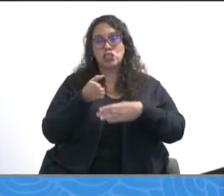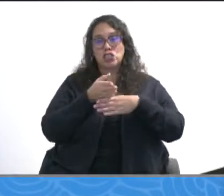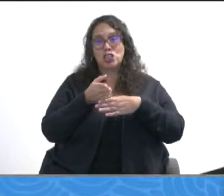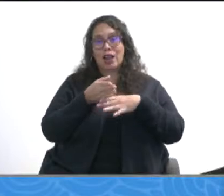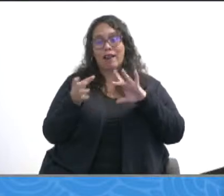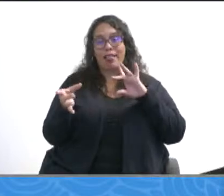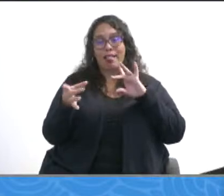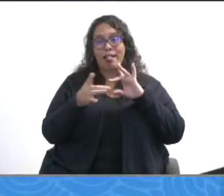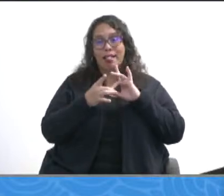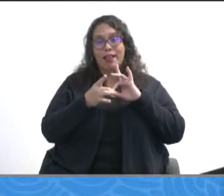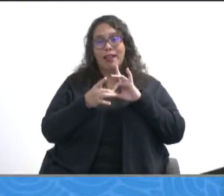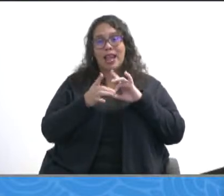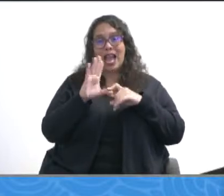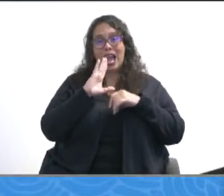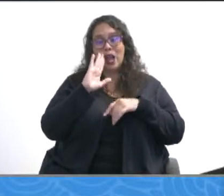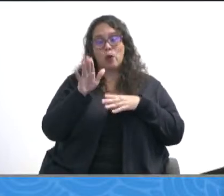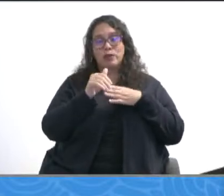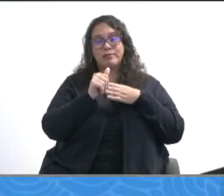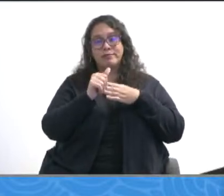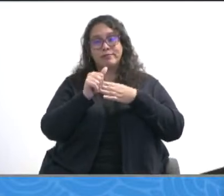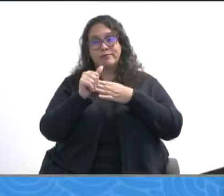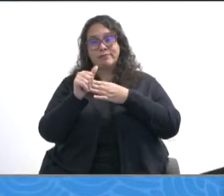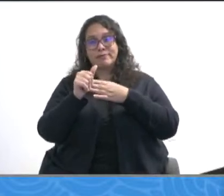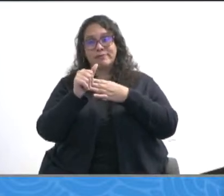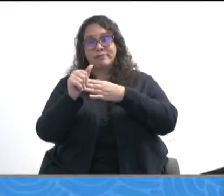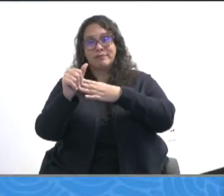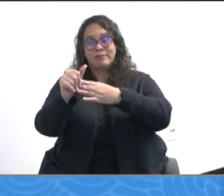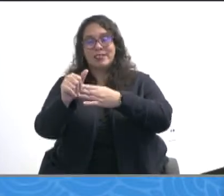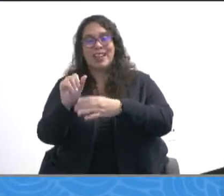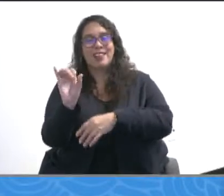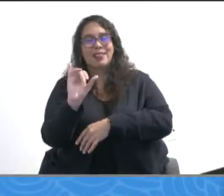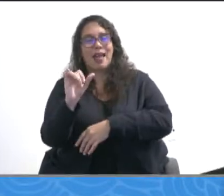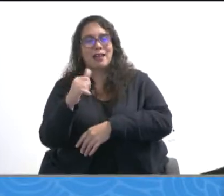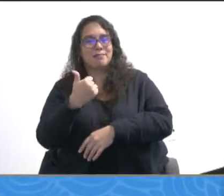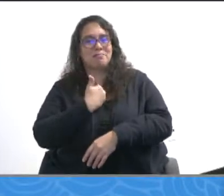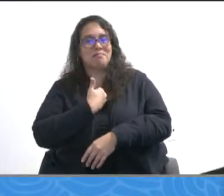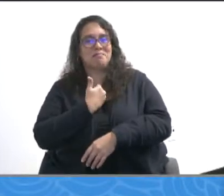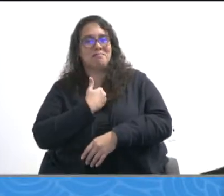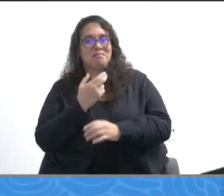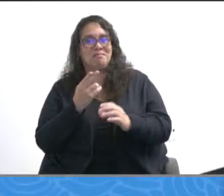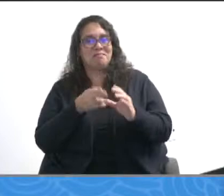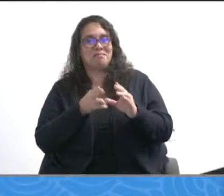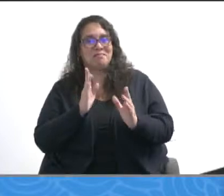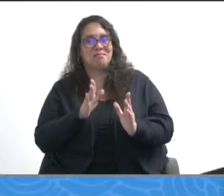and I'm going to walk through it as though I'm a participant, just at the beginning to give you a feel